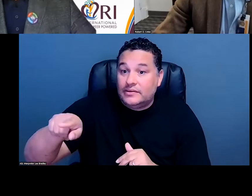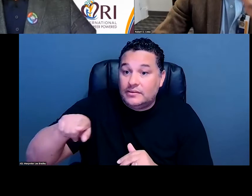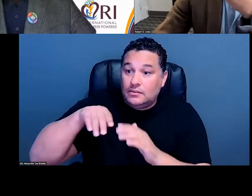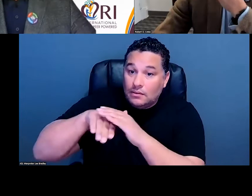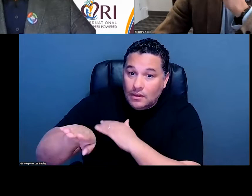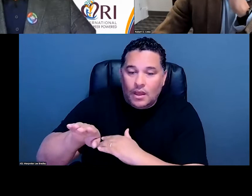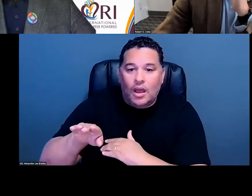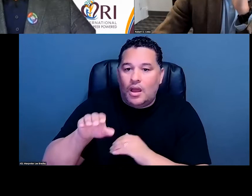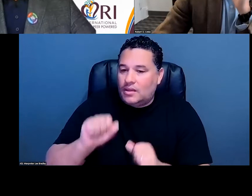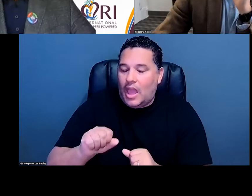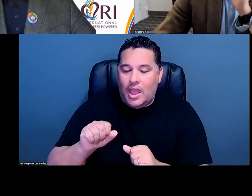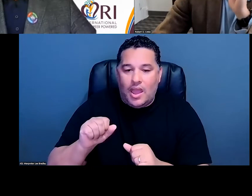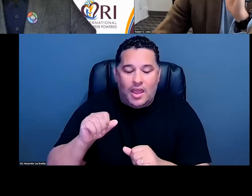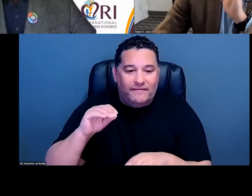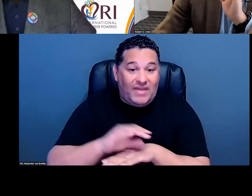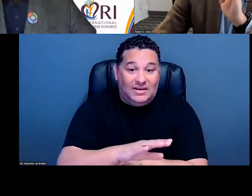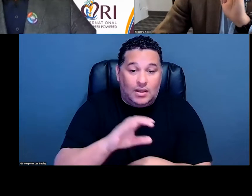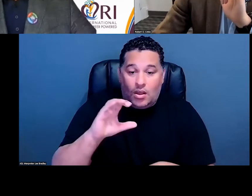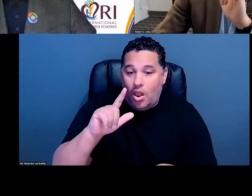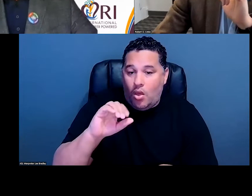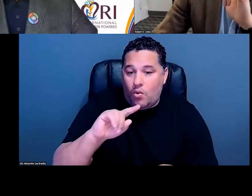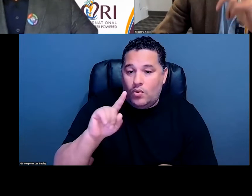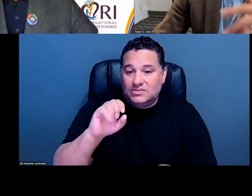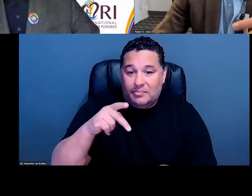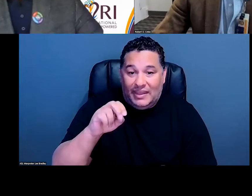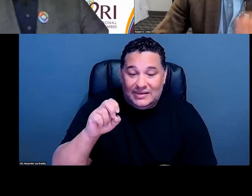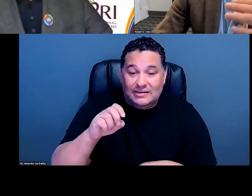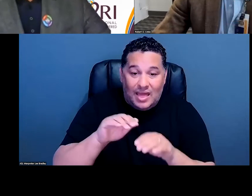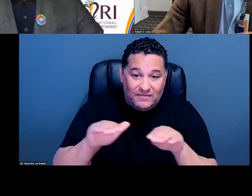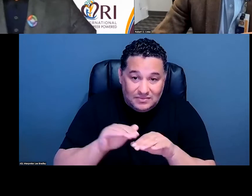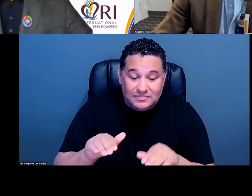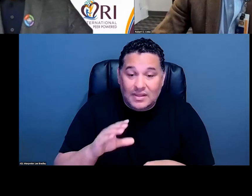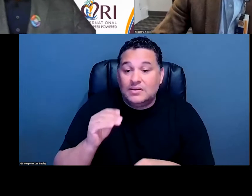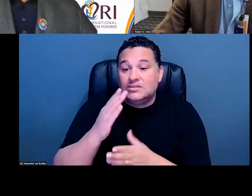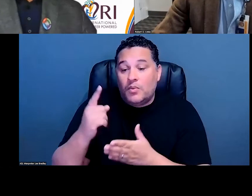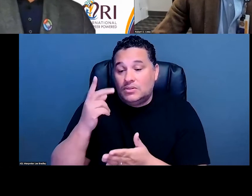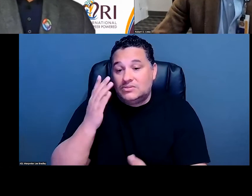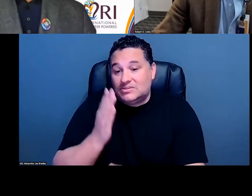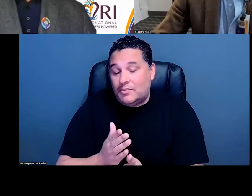A PACK CIGARETTES TO NONSMOKING CRISIS FACILITY, IT CAN HAVE AN IMPACT ON, ON, CLOZ